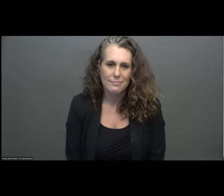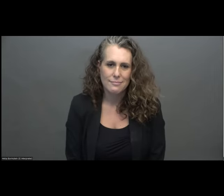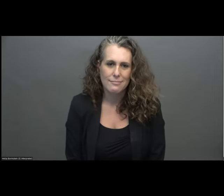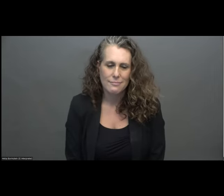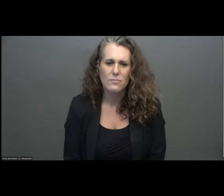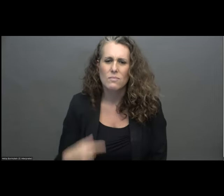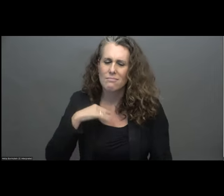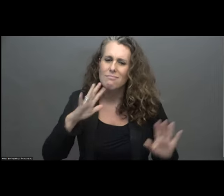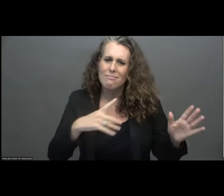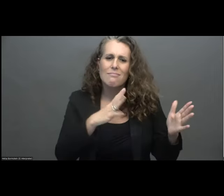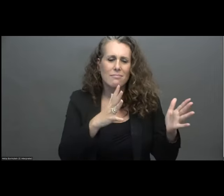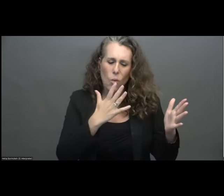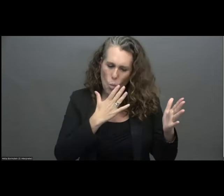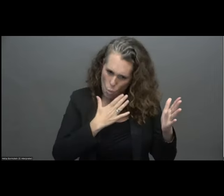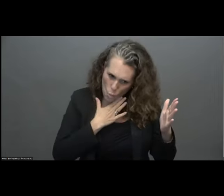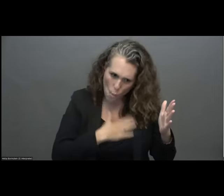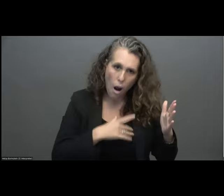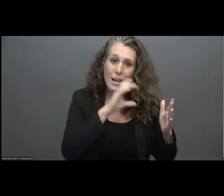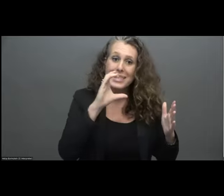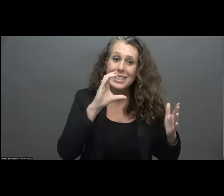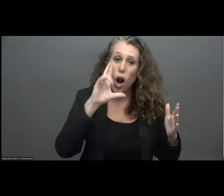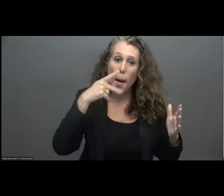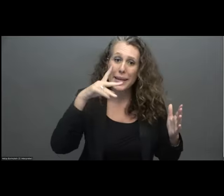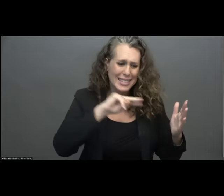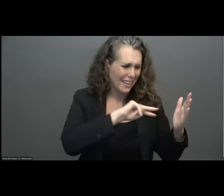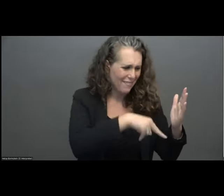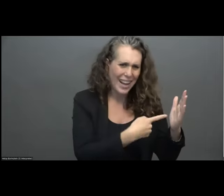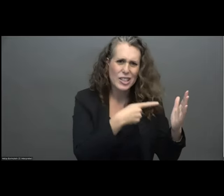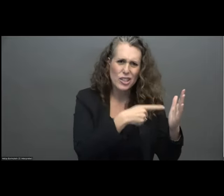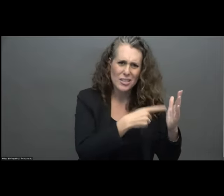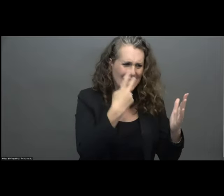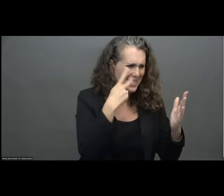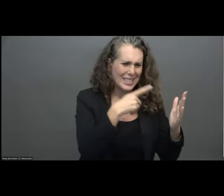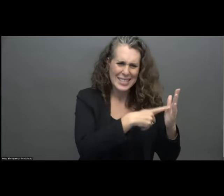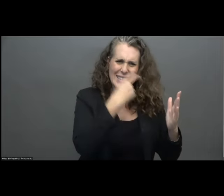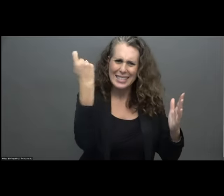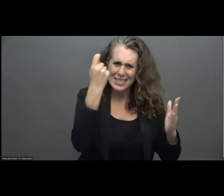16:10:26 elliptical 16:10:25 sees the method and plus the political